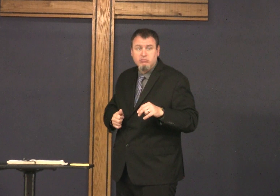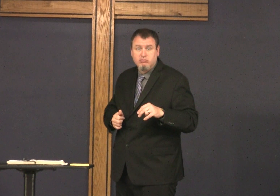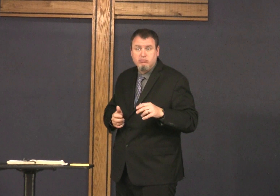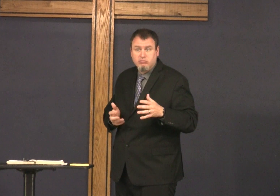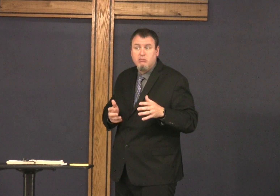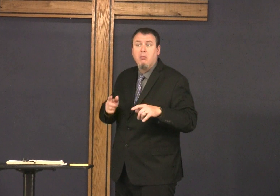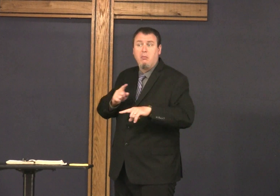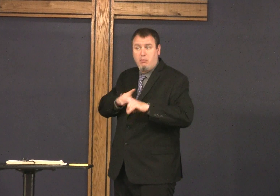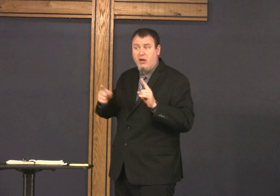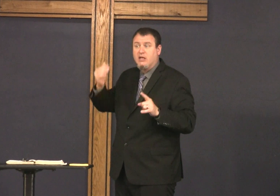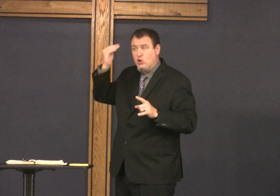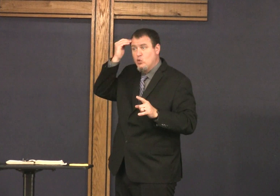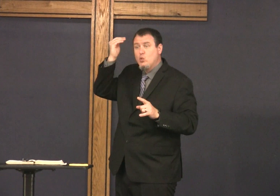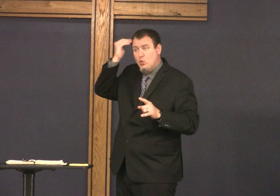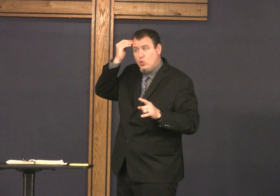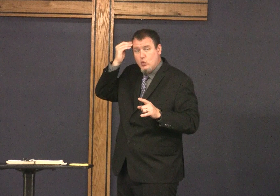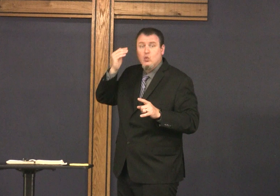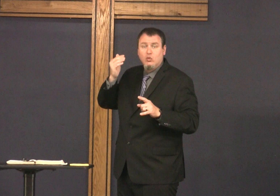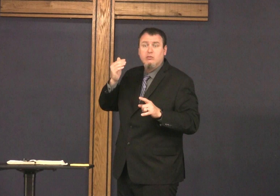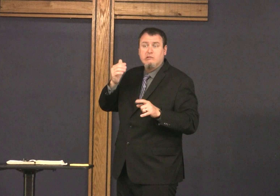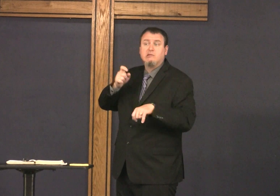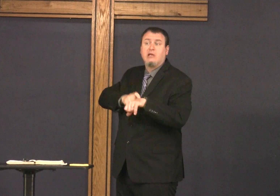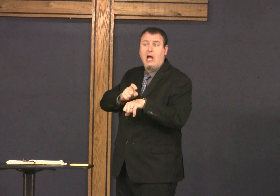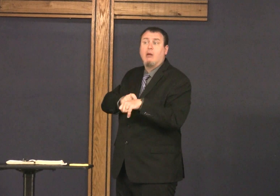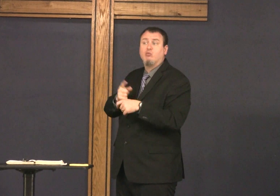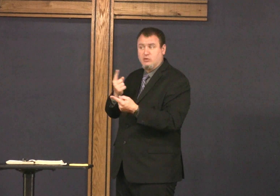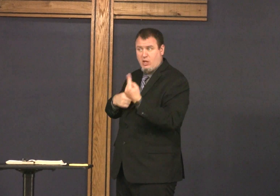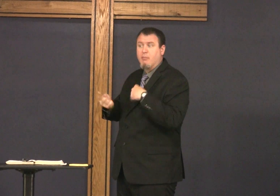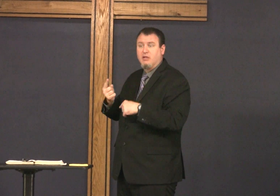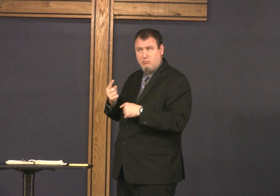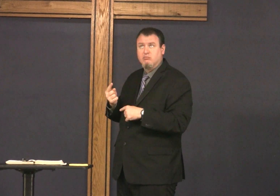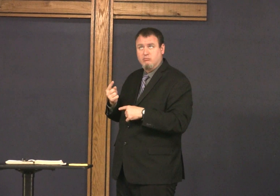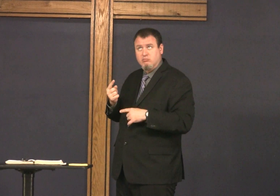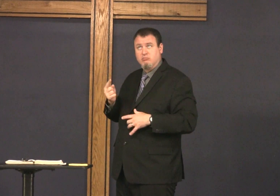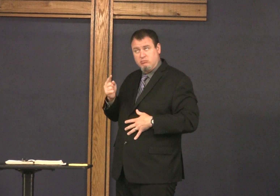uh he probably wasn't walking fast but he knew the time was coming